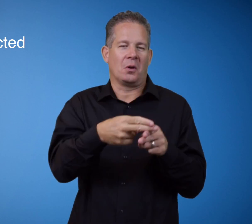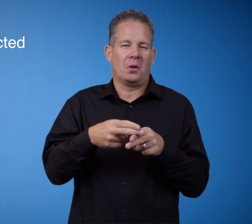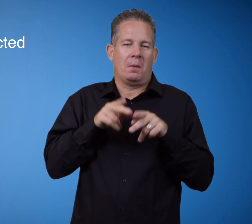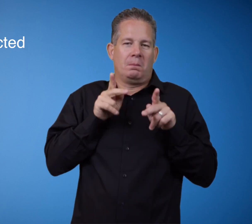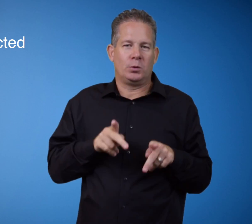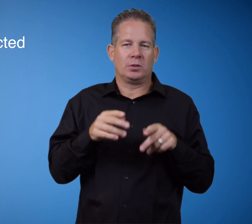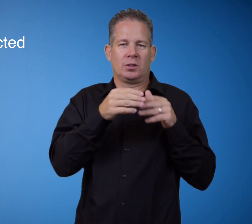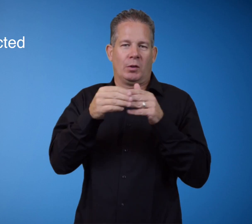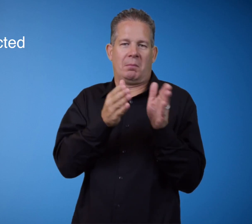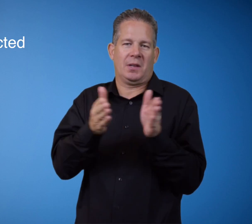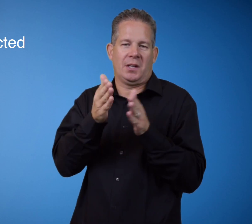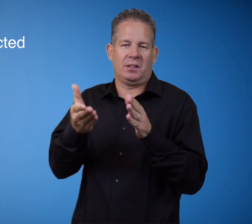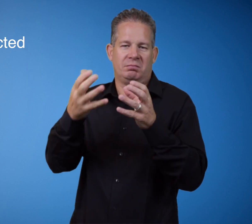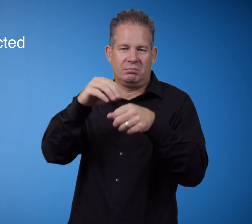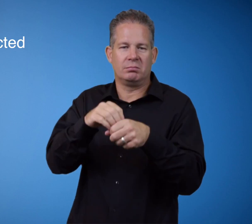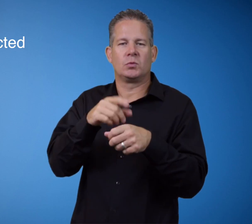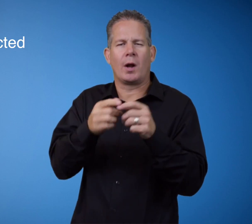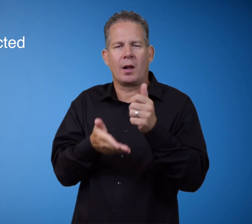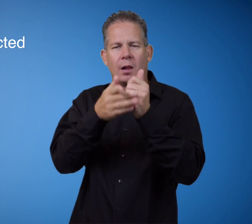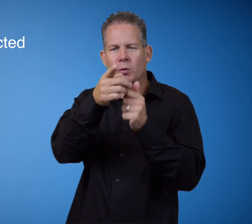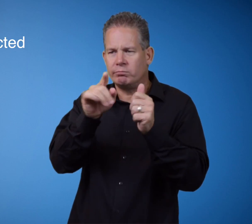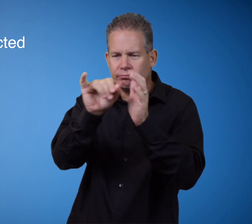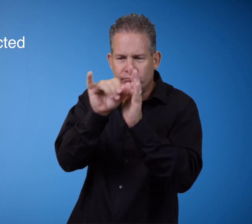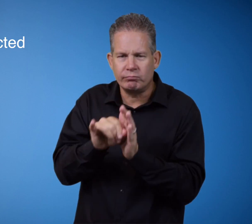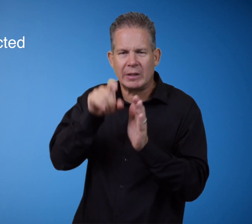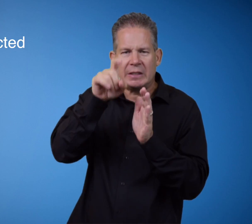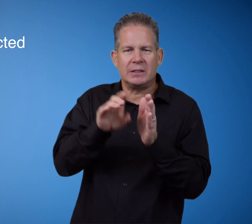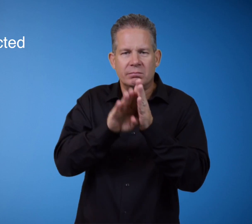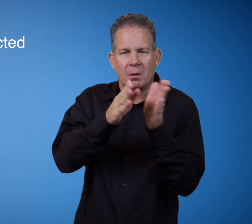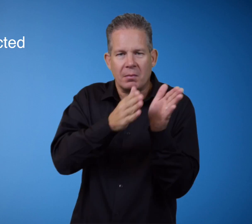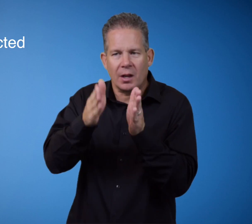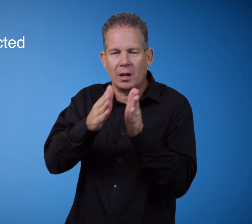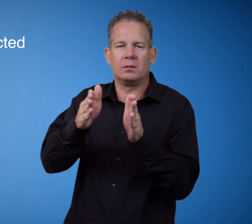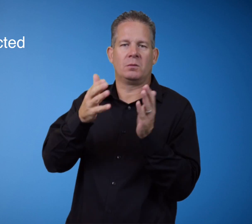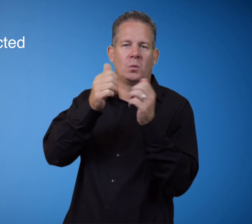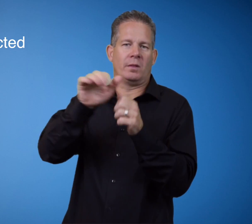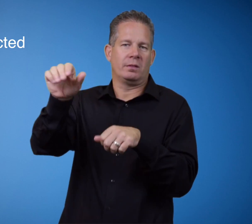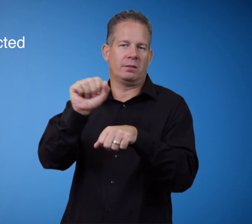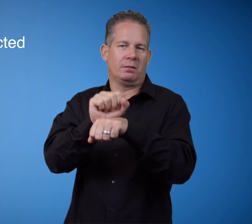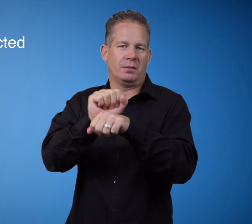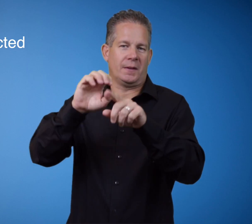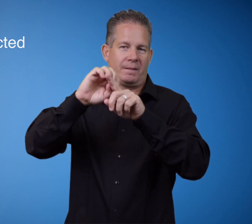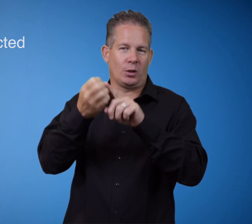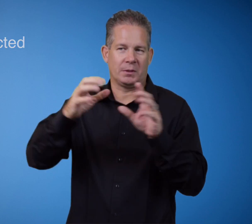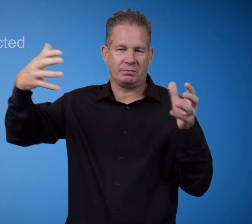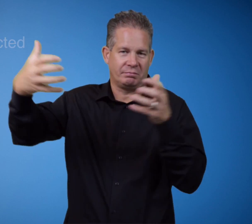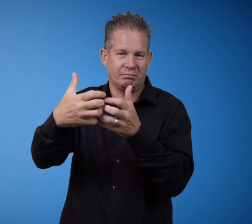And that person would be called the directed planner. They identify your needs and help with your plans for your job environment.